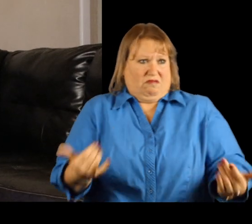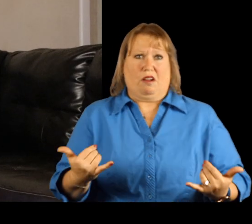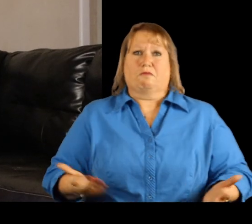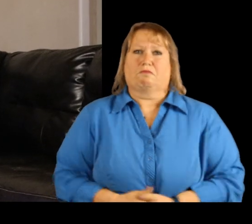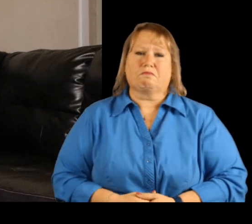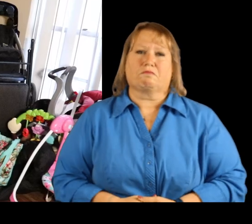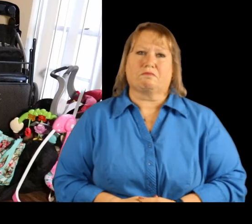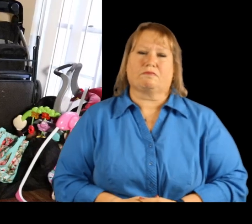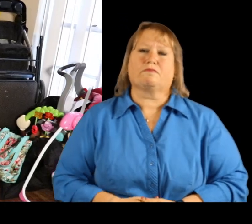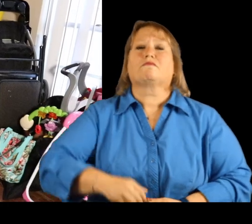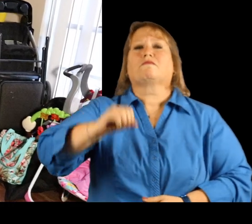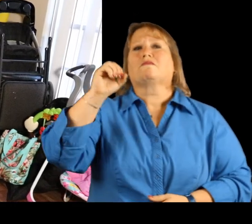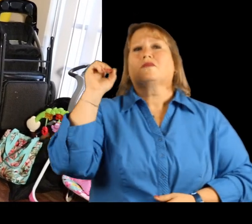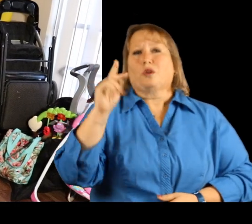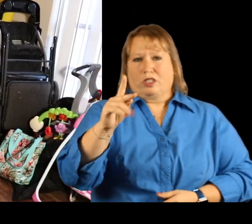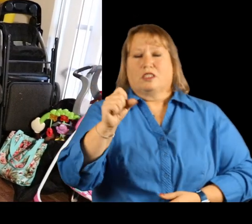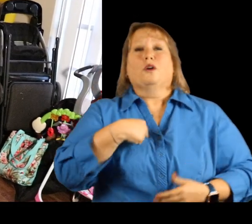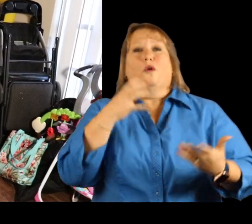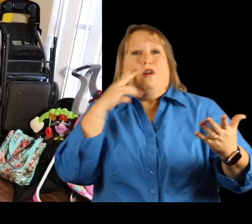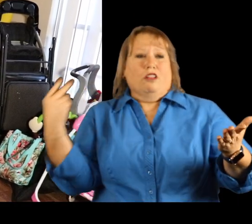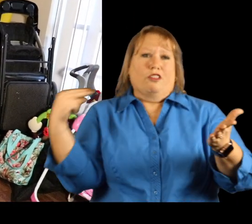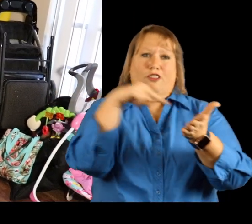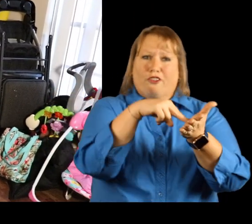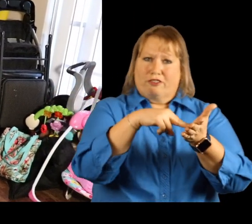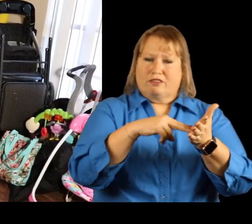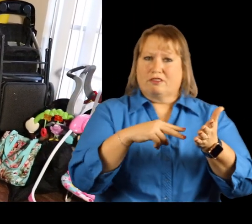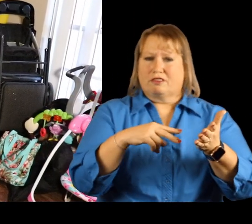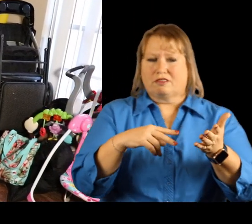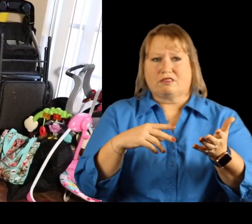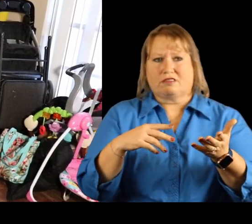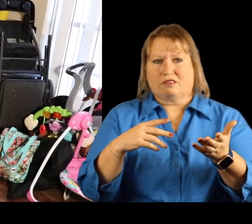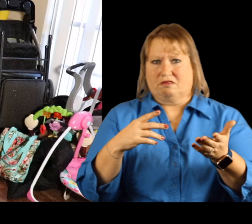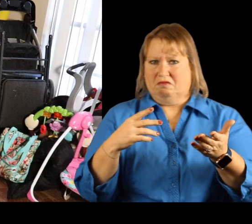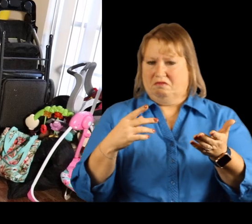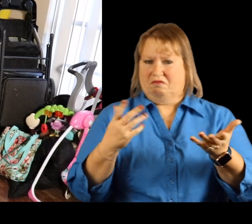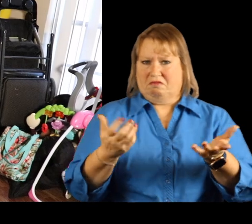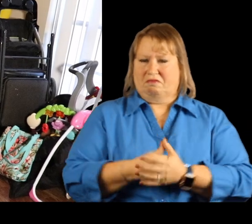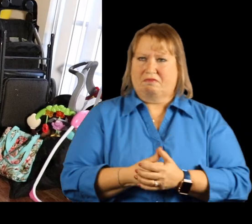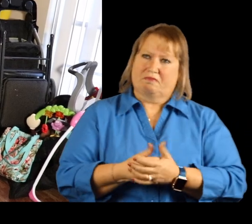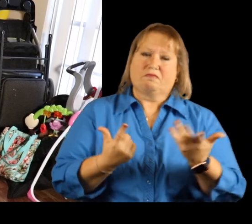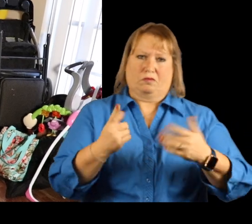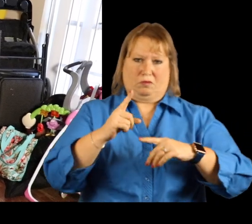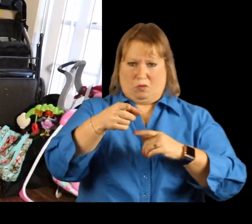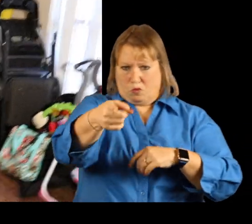Okay. Alright so let's look at um...availability.